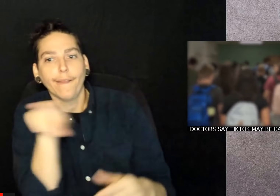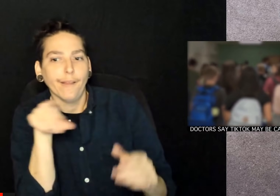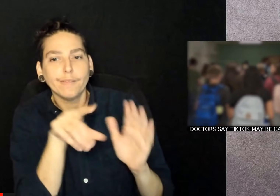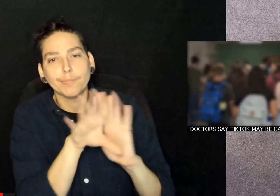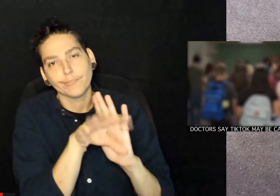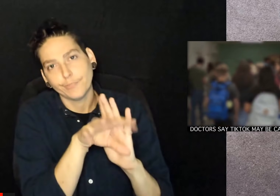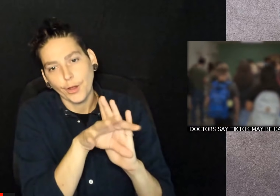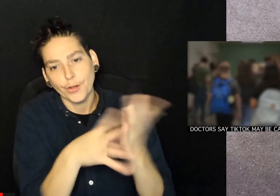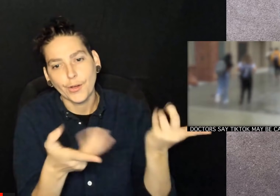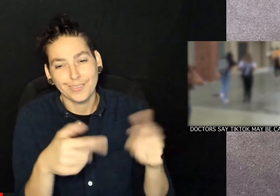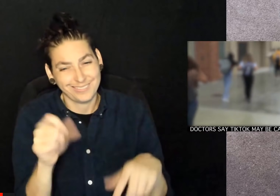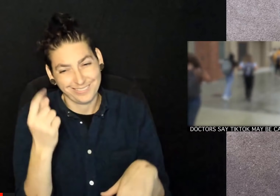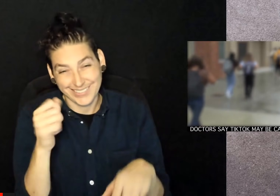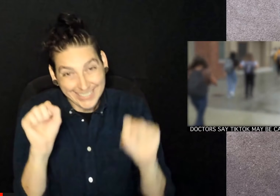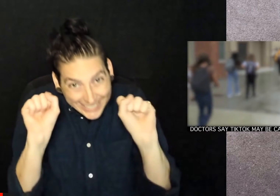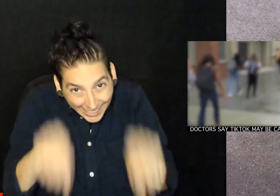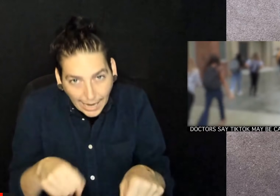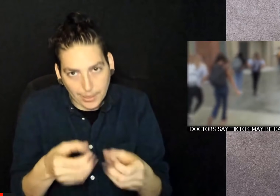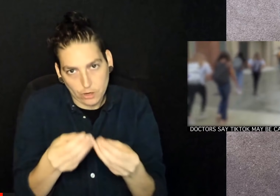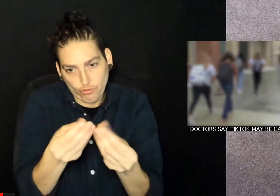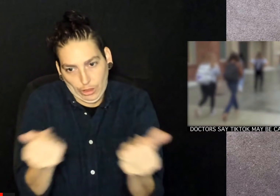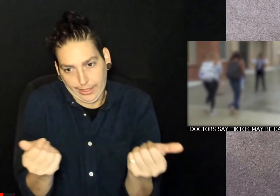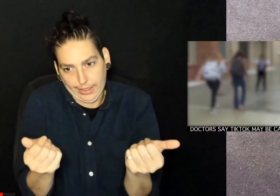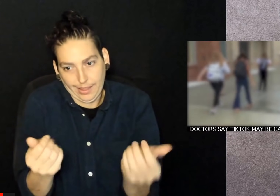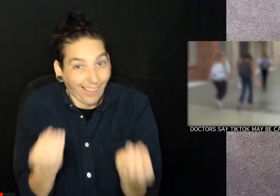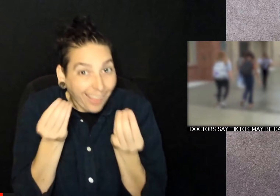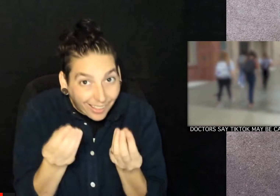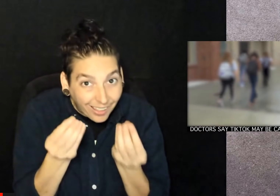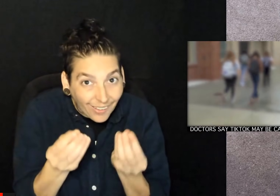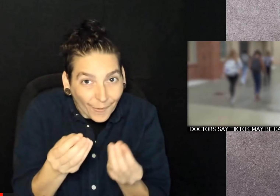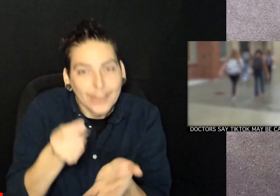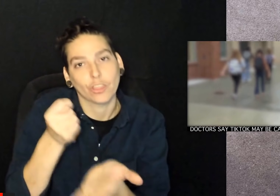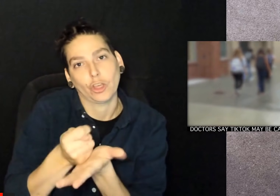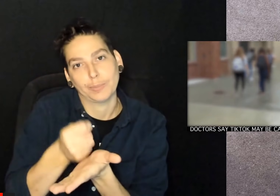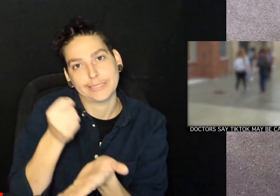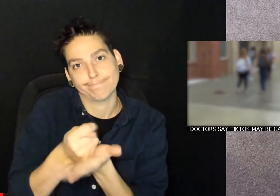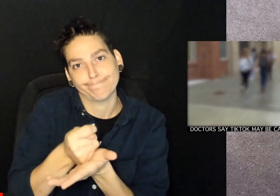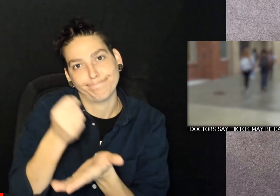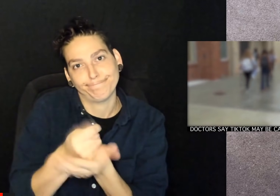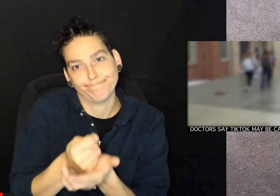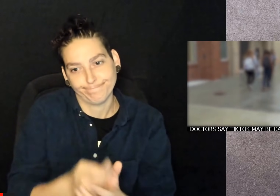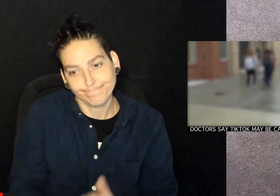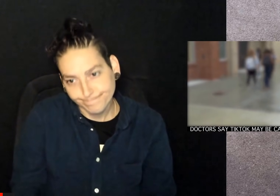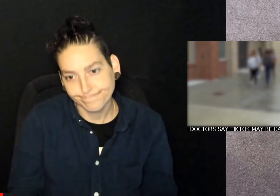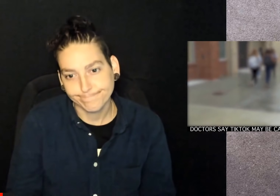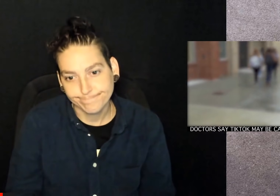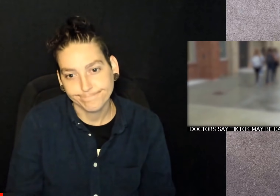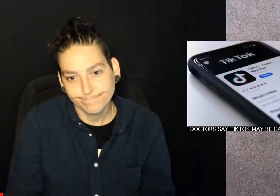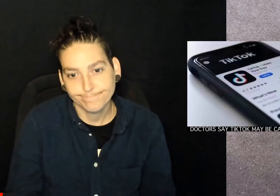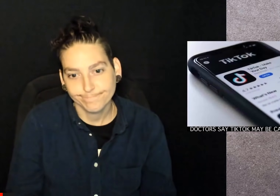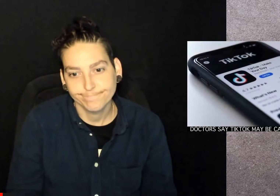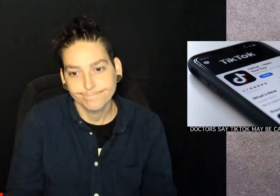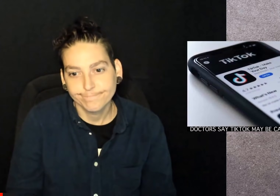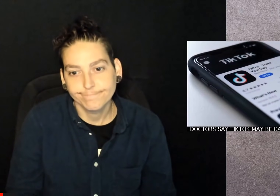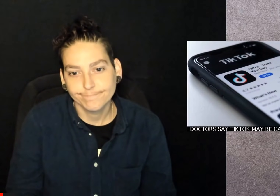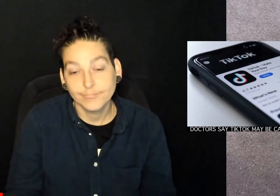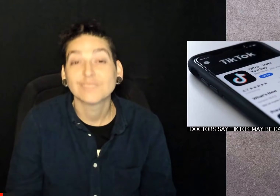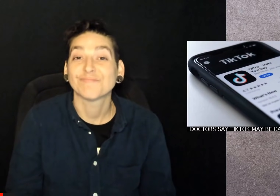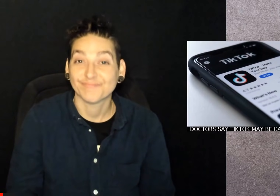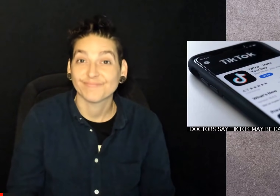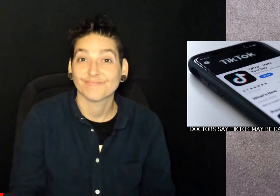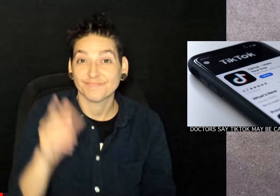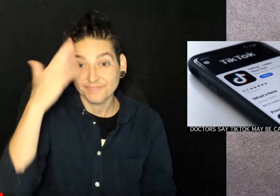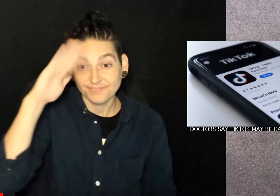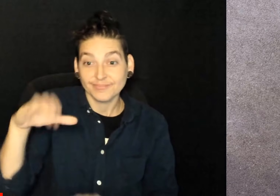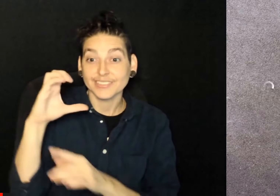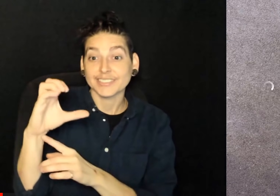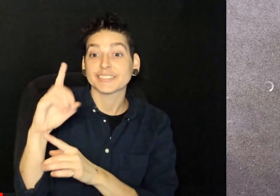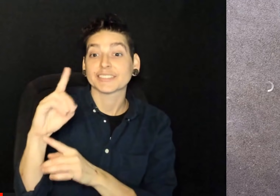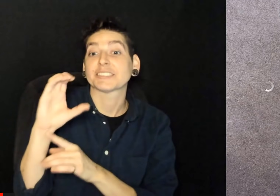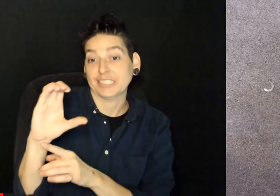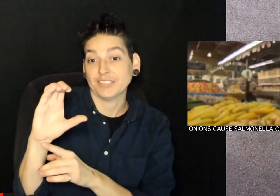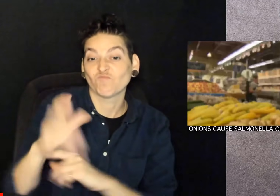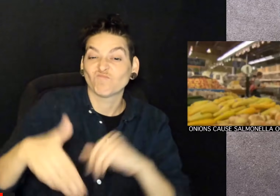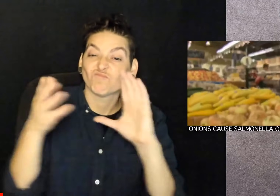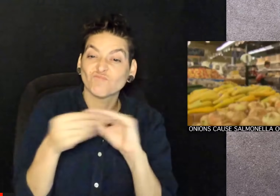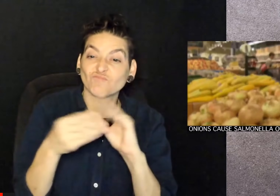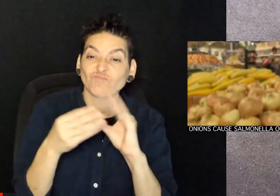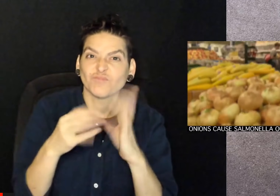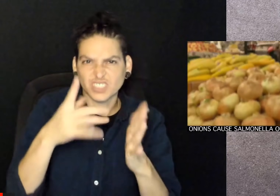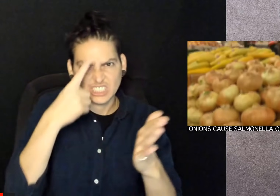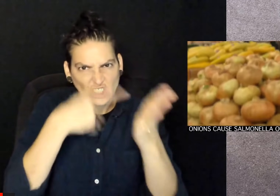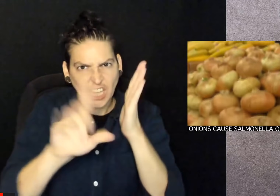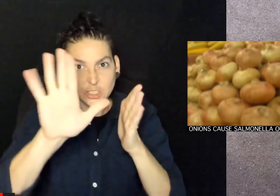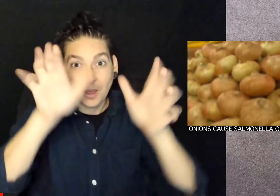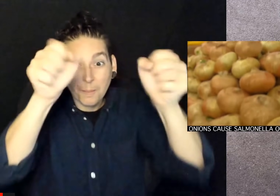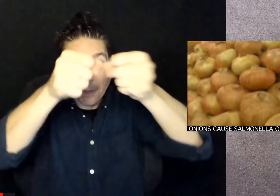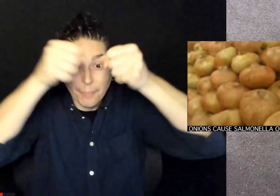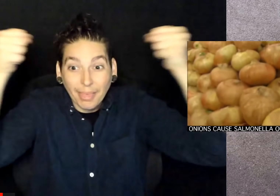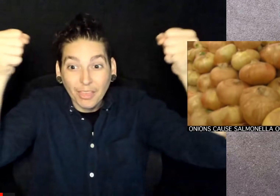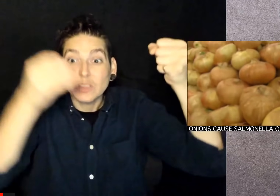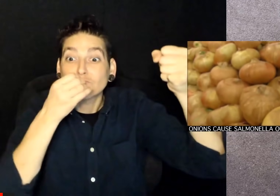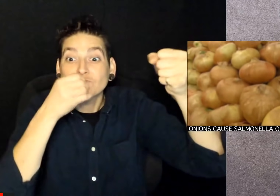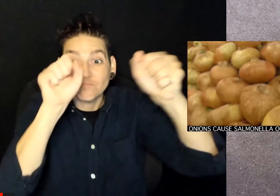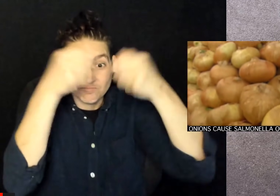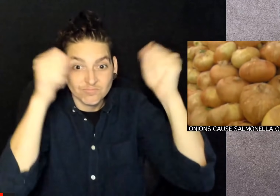learned and copied from the videos and can be treated with therapy